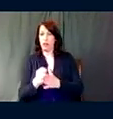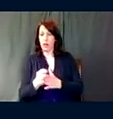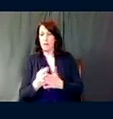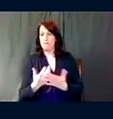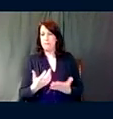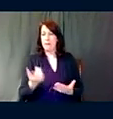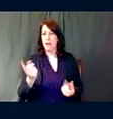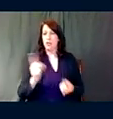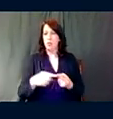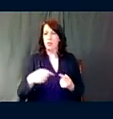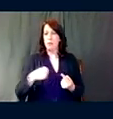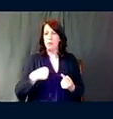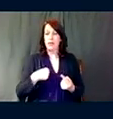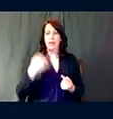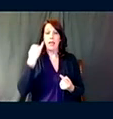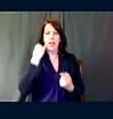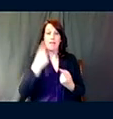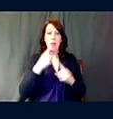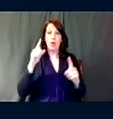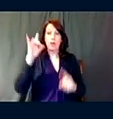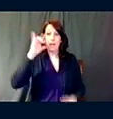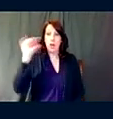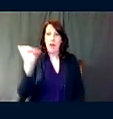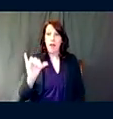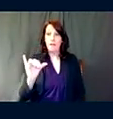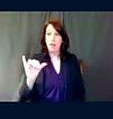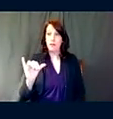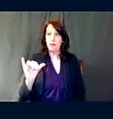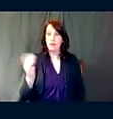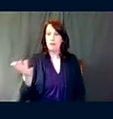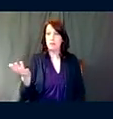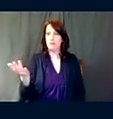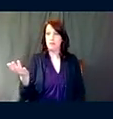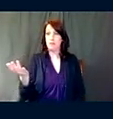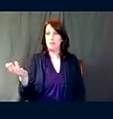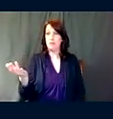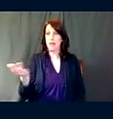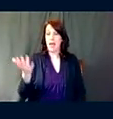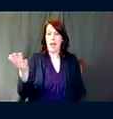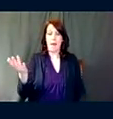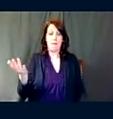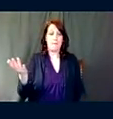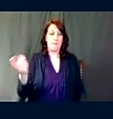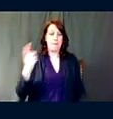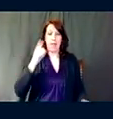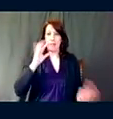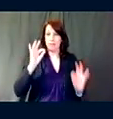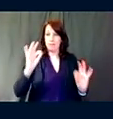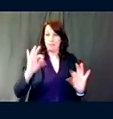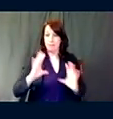SHORT TERM BECAUSE AT SOME LEVEL TO ME IF IT WORKED FOREVER THEN I WOULD BE -- I THINK IT WOULD